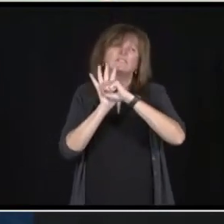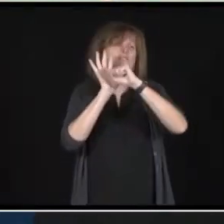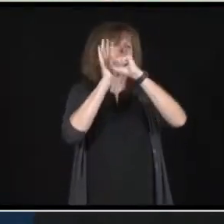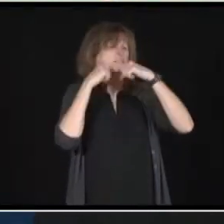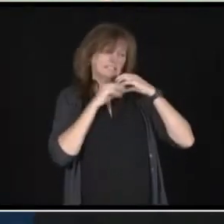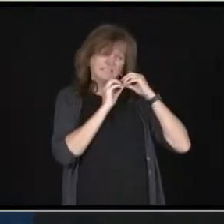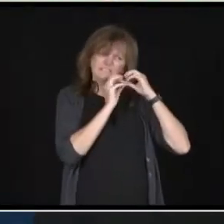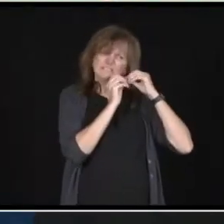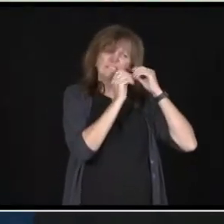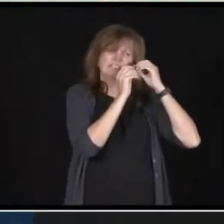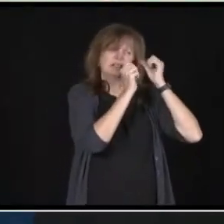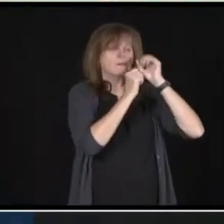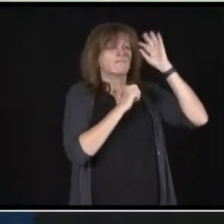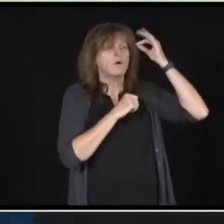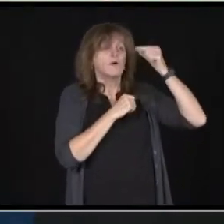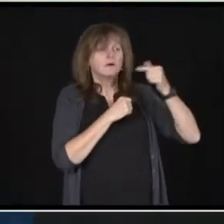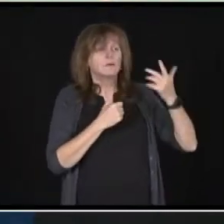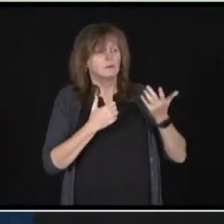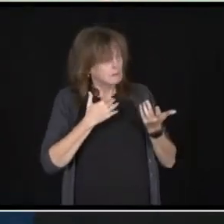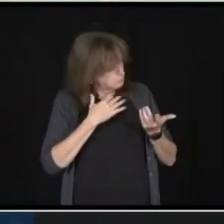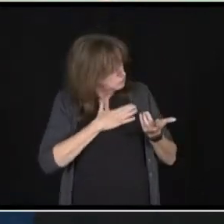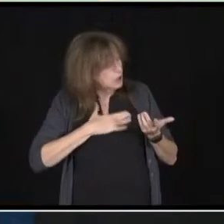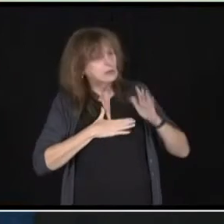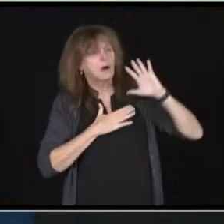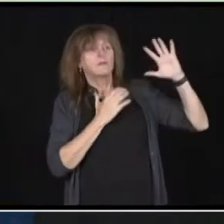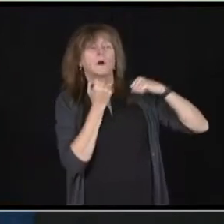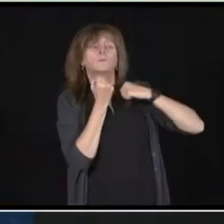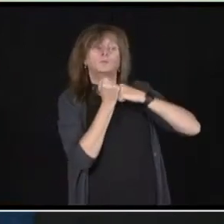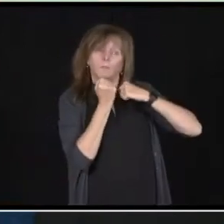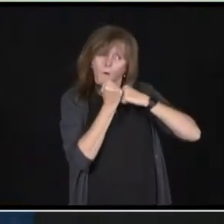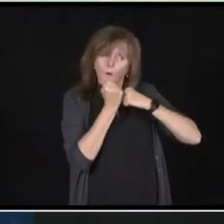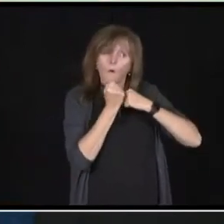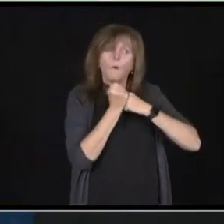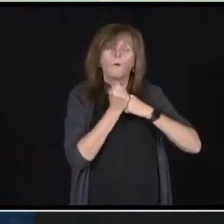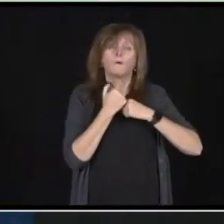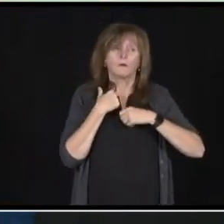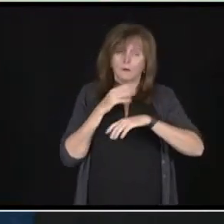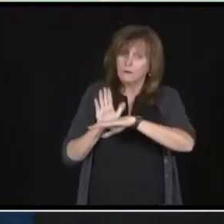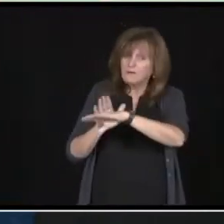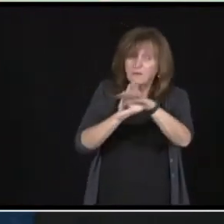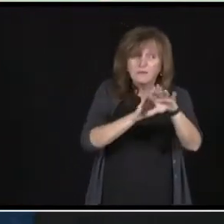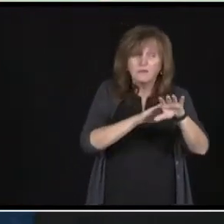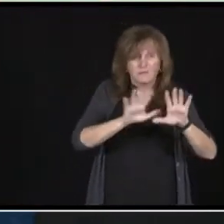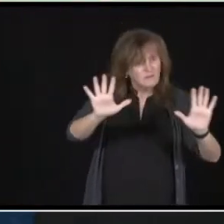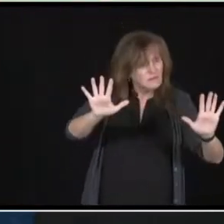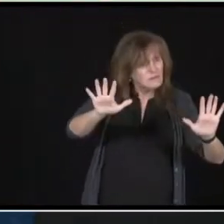That I really went to town on the federal government. And I appreciate the support they gave us.